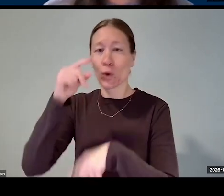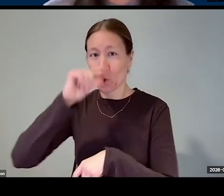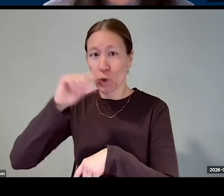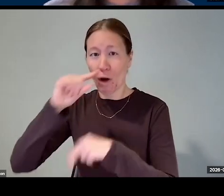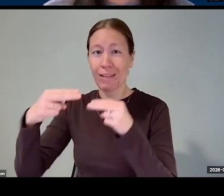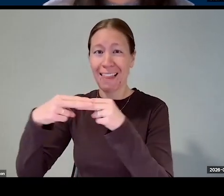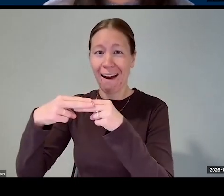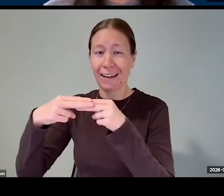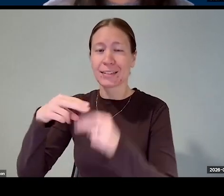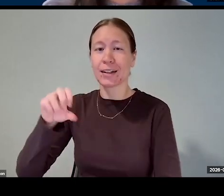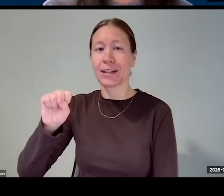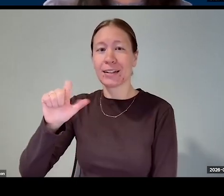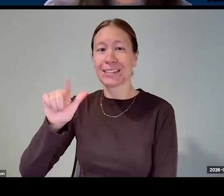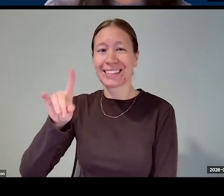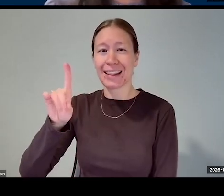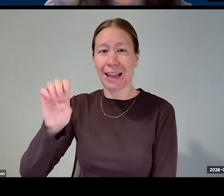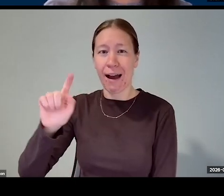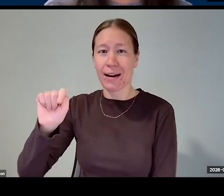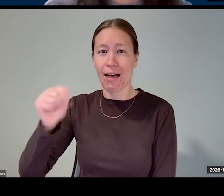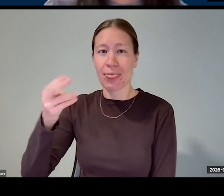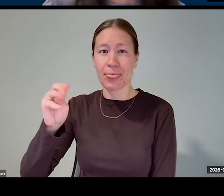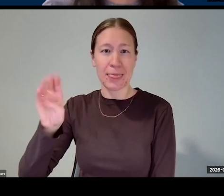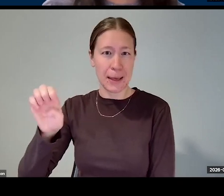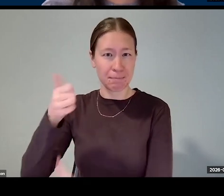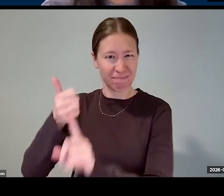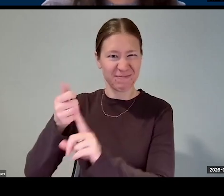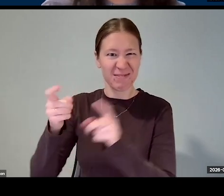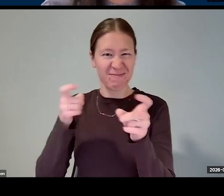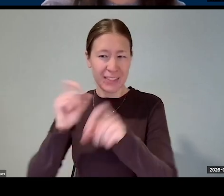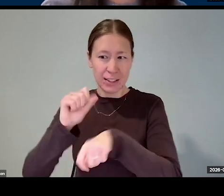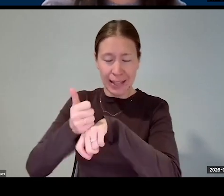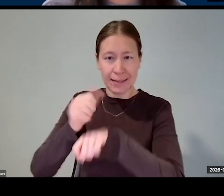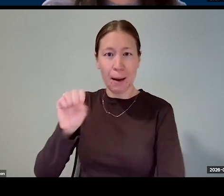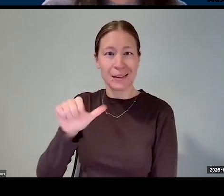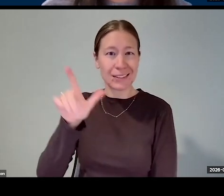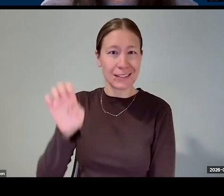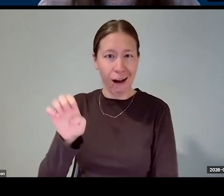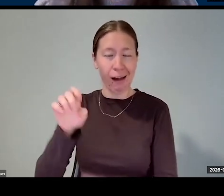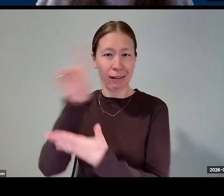This is a feature that sets up the style and design of your entire presentation.